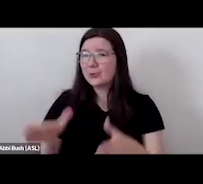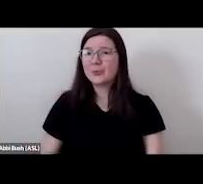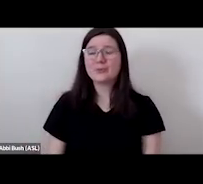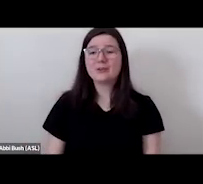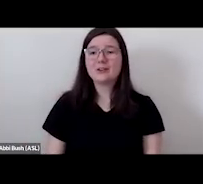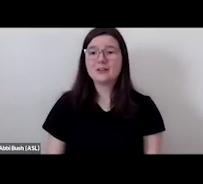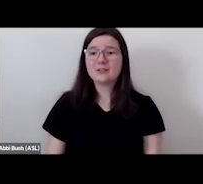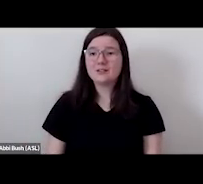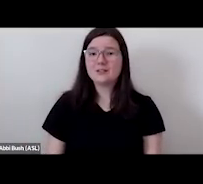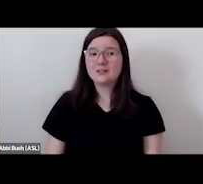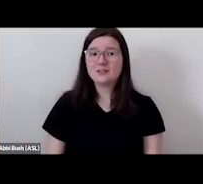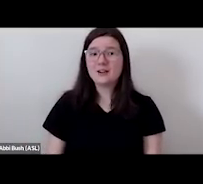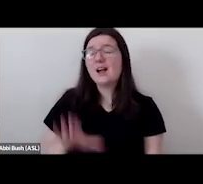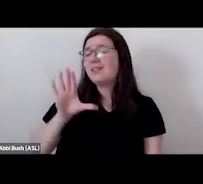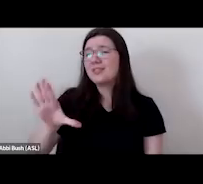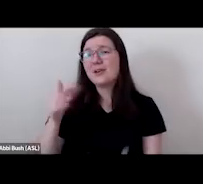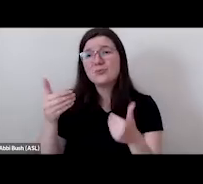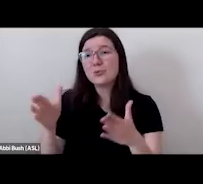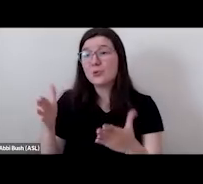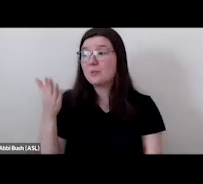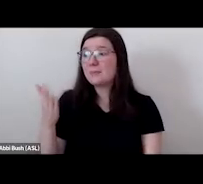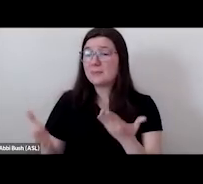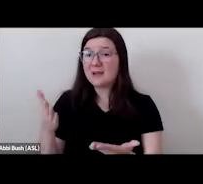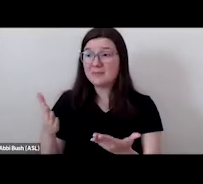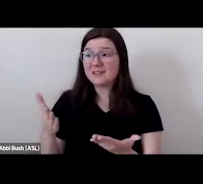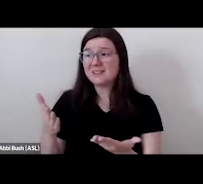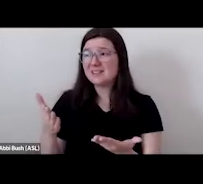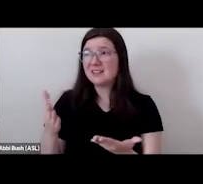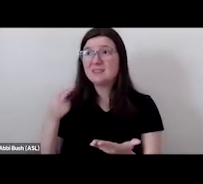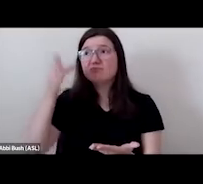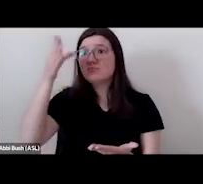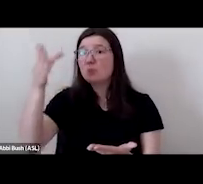their room might not ever look how we would want it to have it, but if we can get it to a place